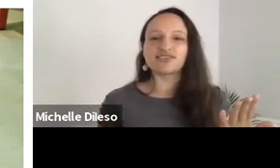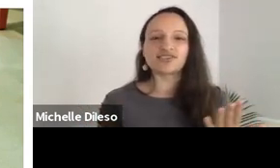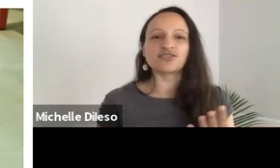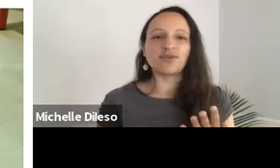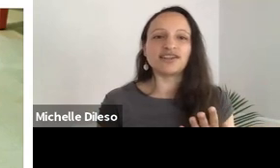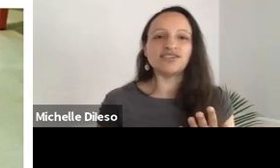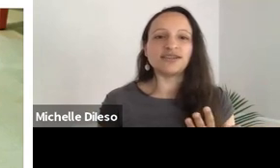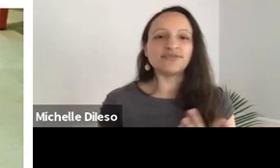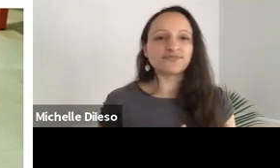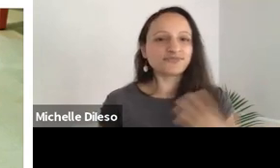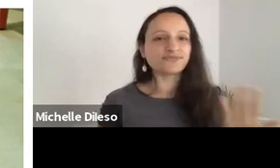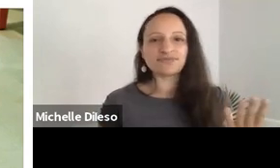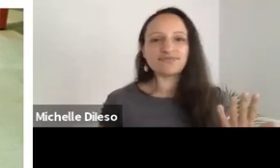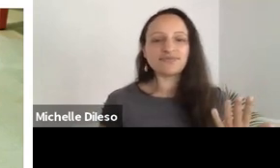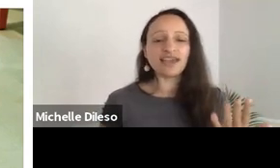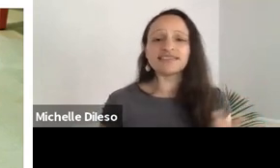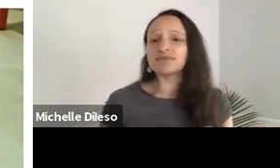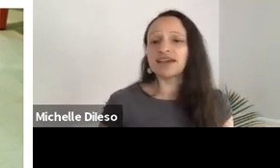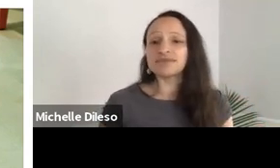think that there's a certain way to do it.